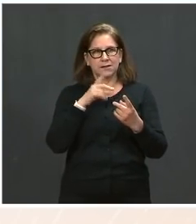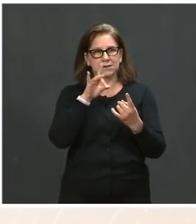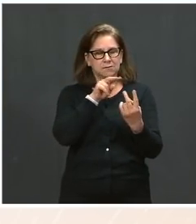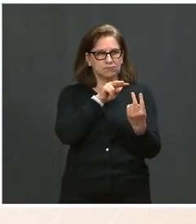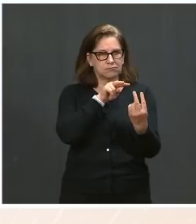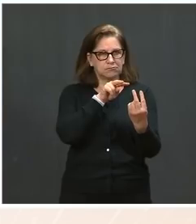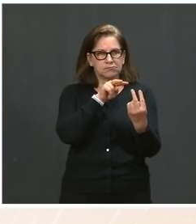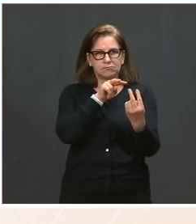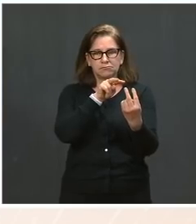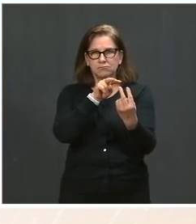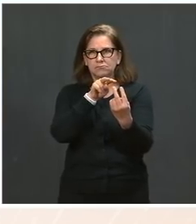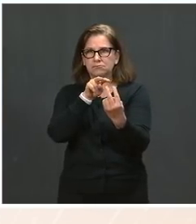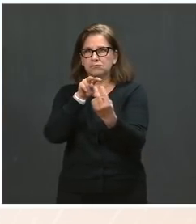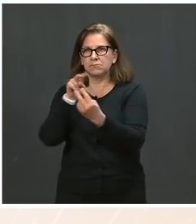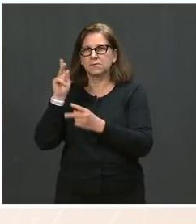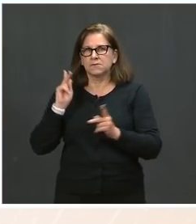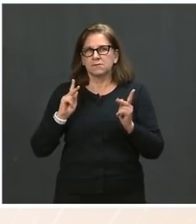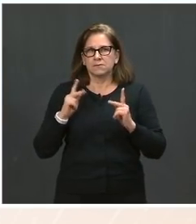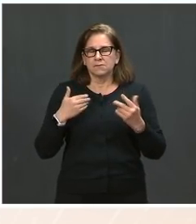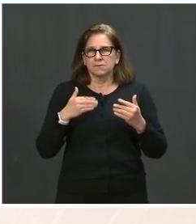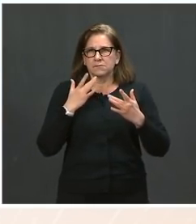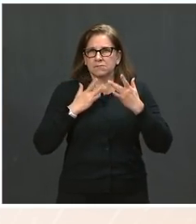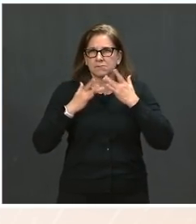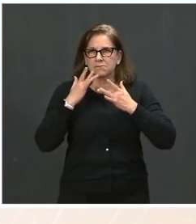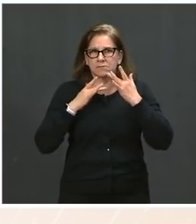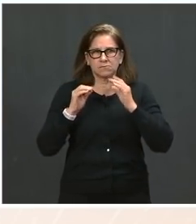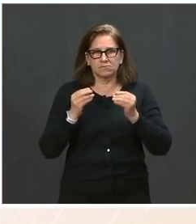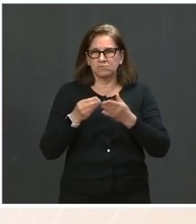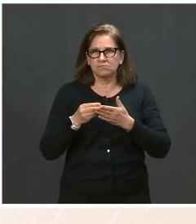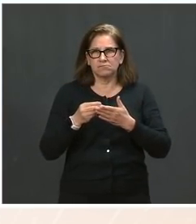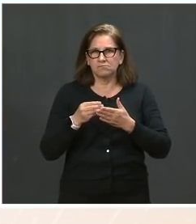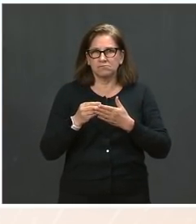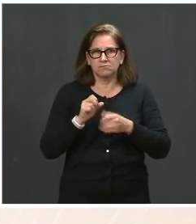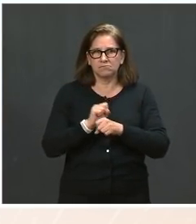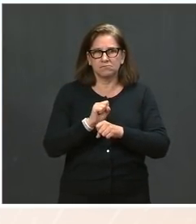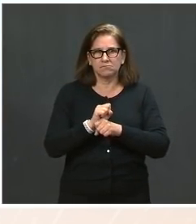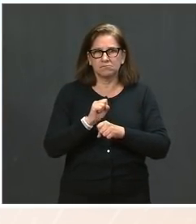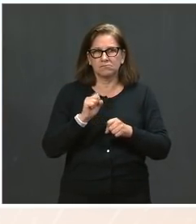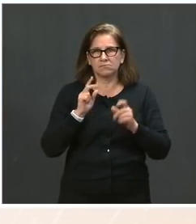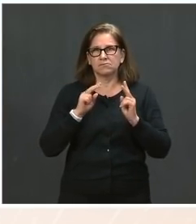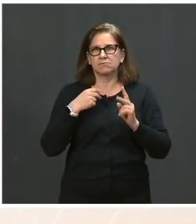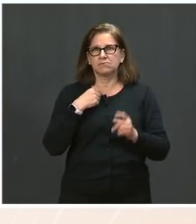and at a loss more times than I can count. And I was also governor